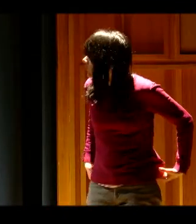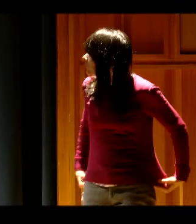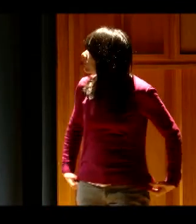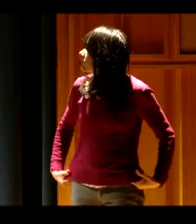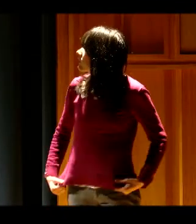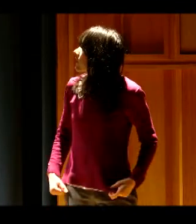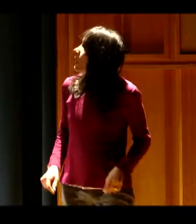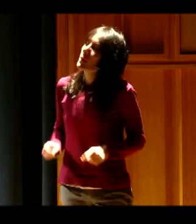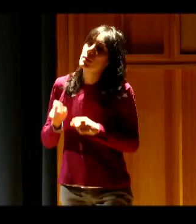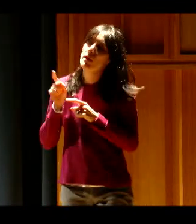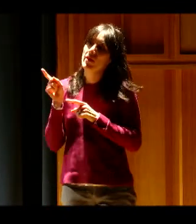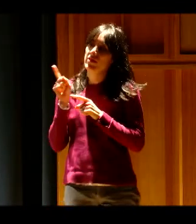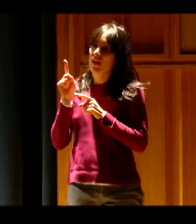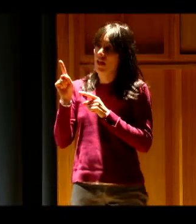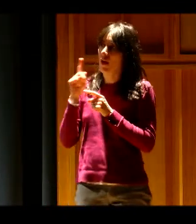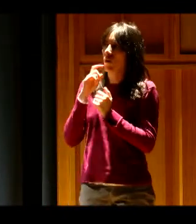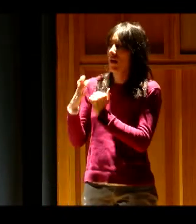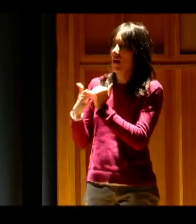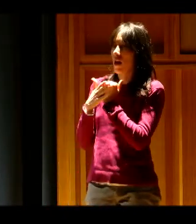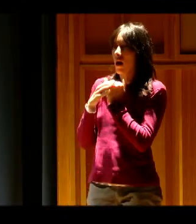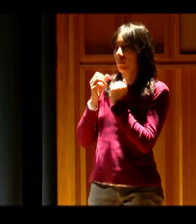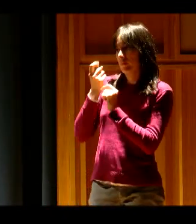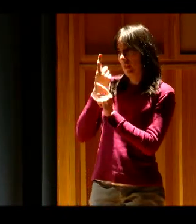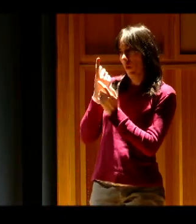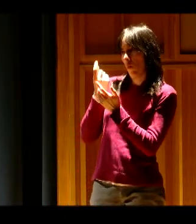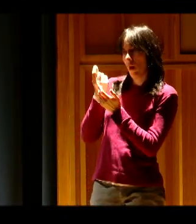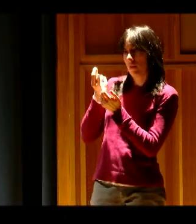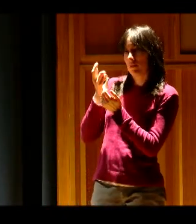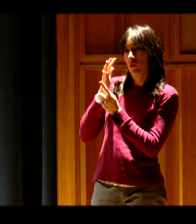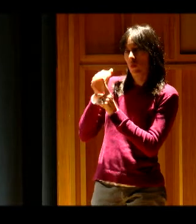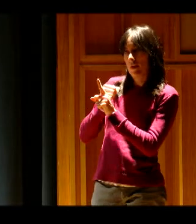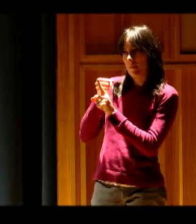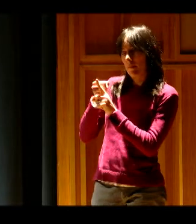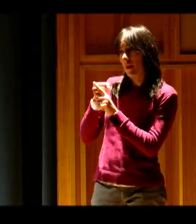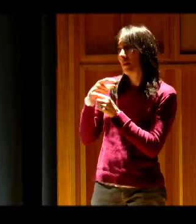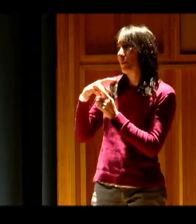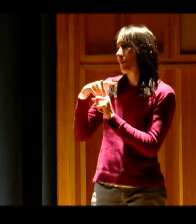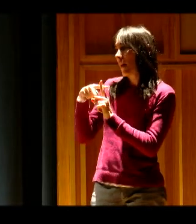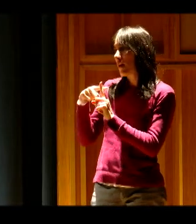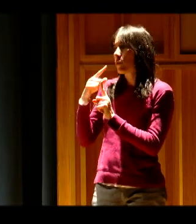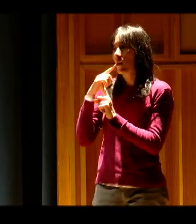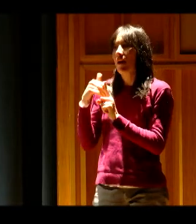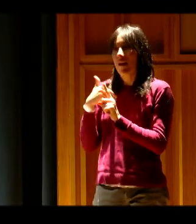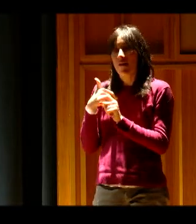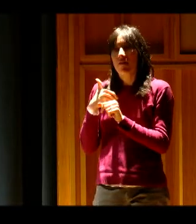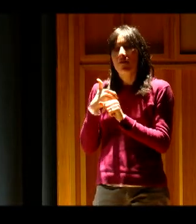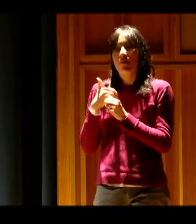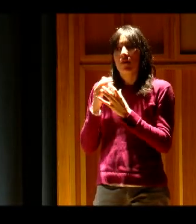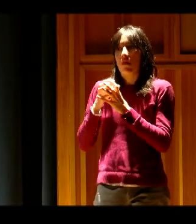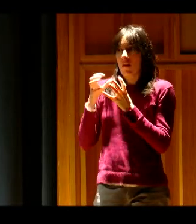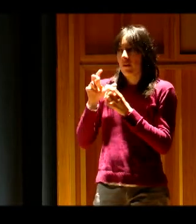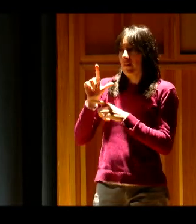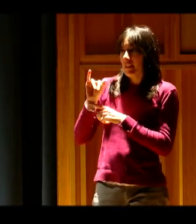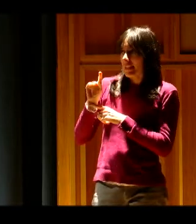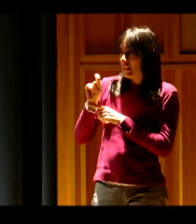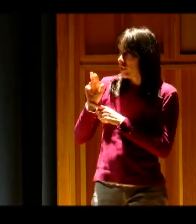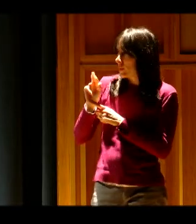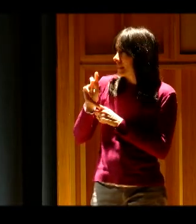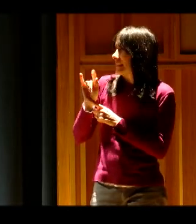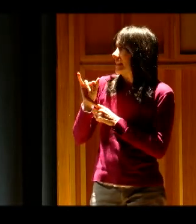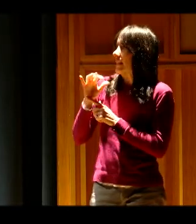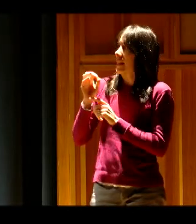but also you're going to build a critical mass of literacy and of engagement in the topic.